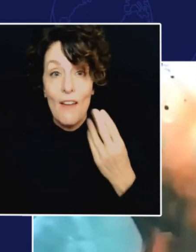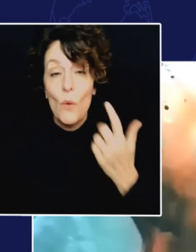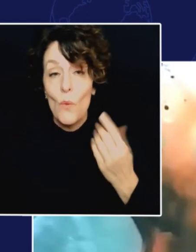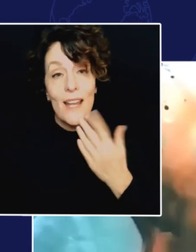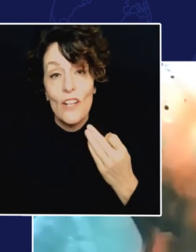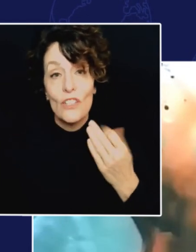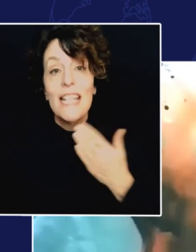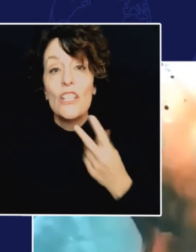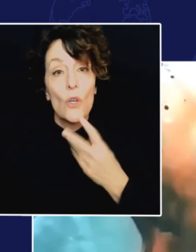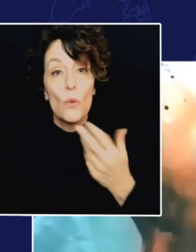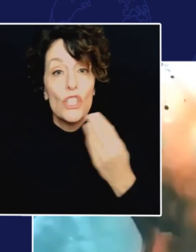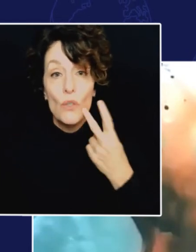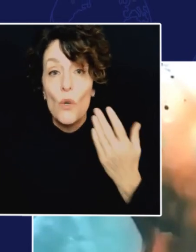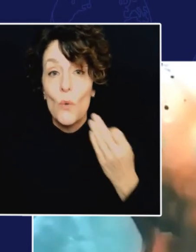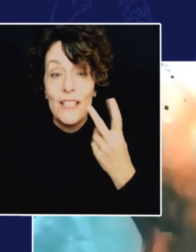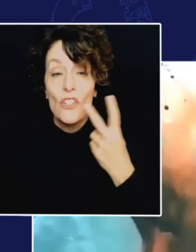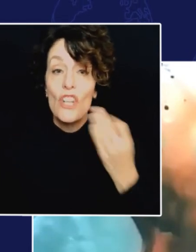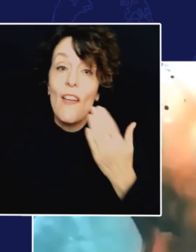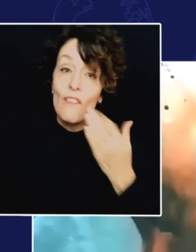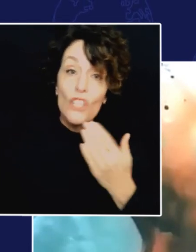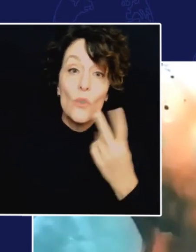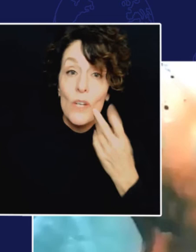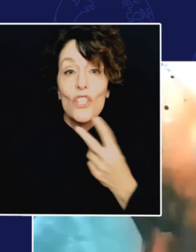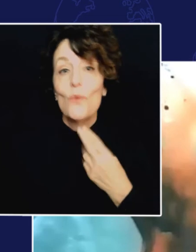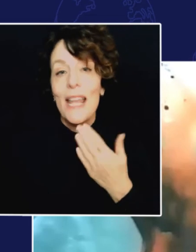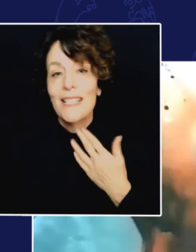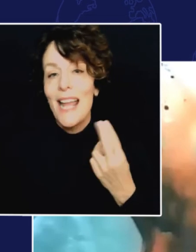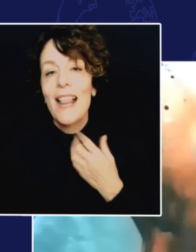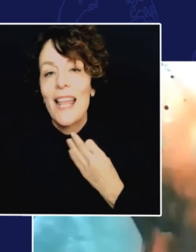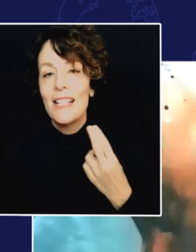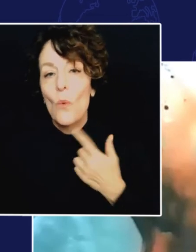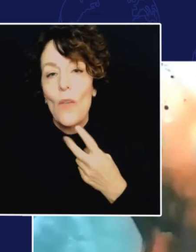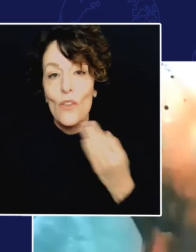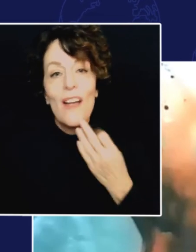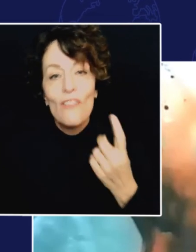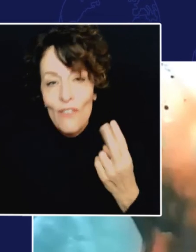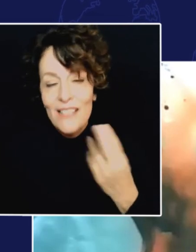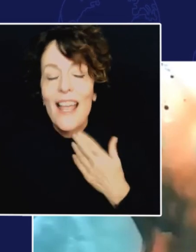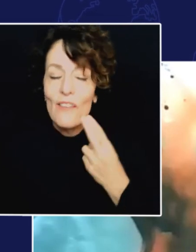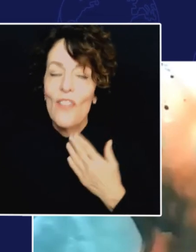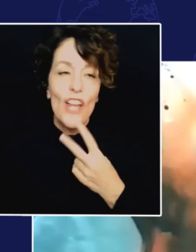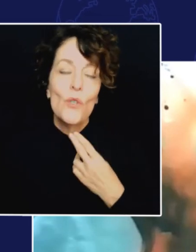diverge from everybody else until you get to your junior and senior year, so your first two years you would be able to take classes with your friends, and then after that